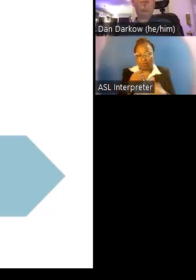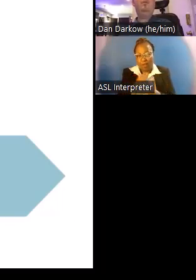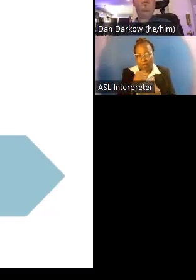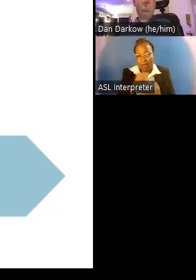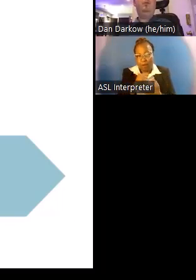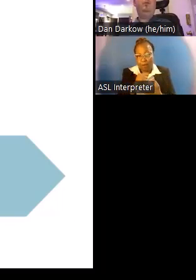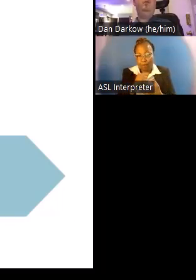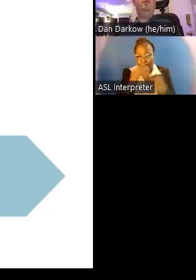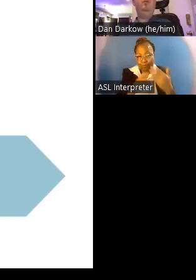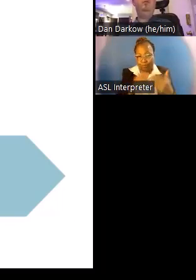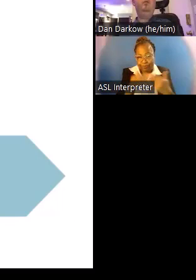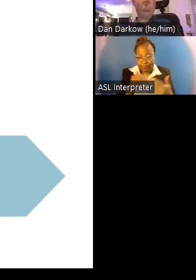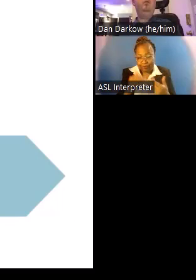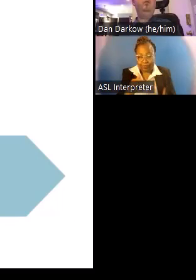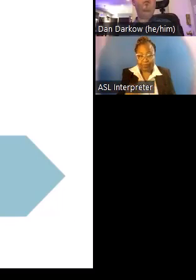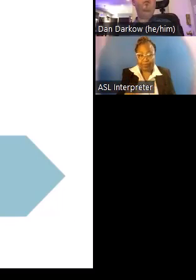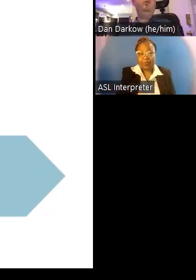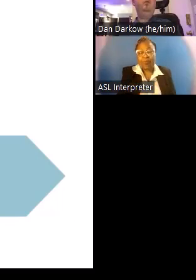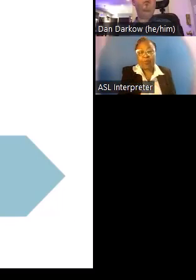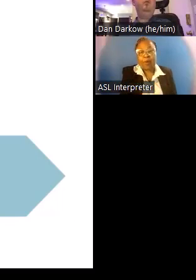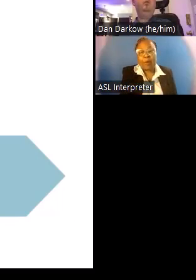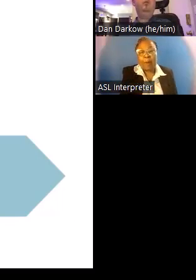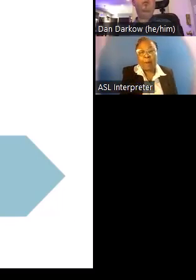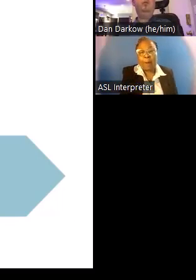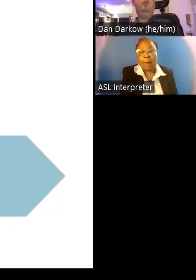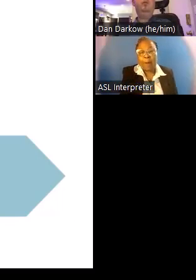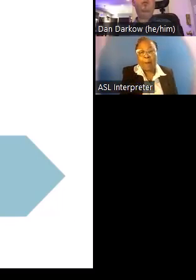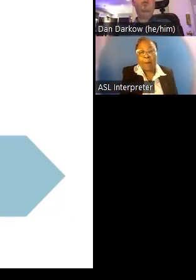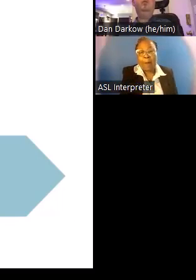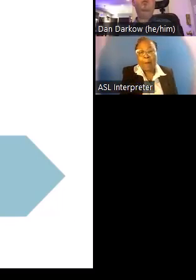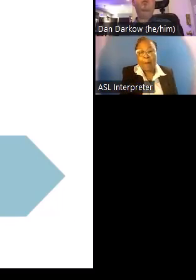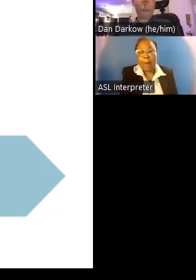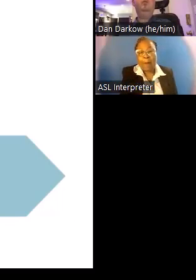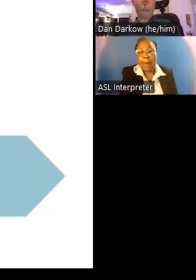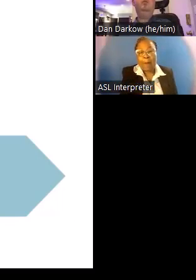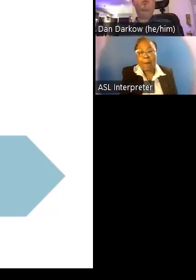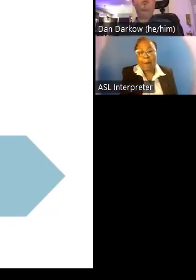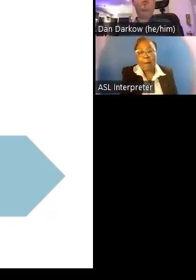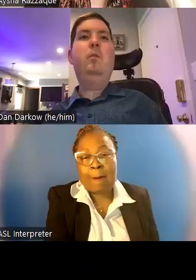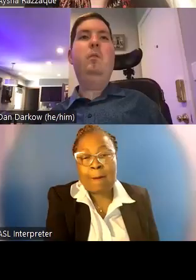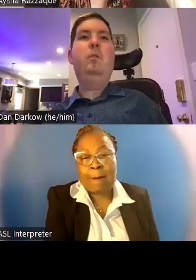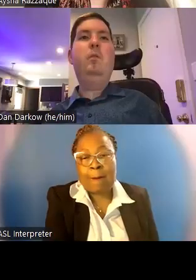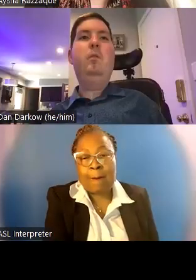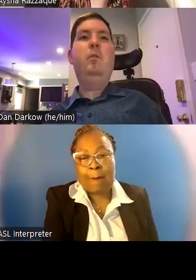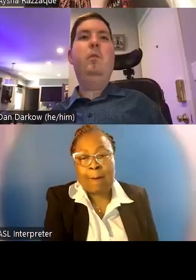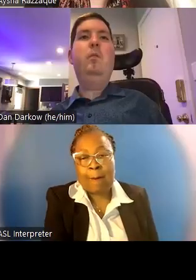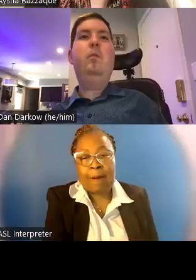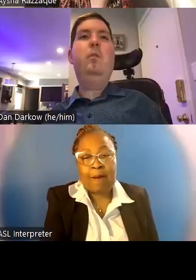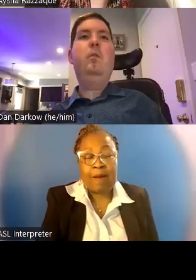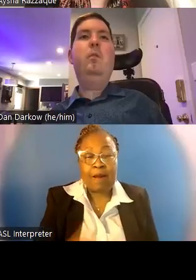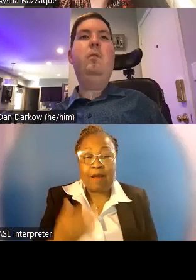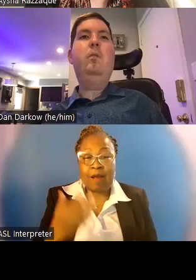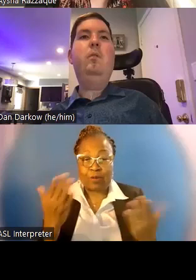So I'm here, I was a graduate assistant and then program assistant at the UIC